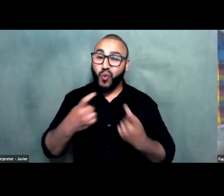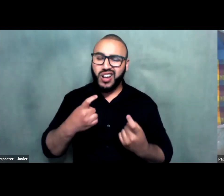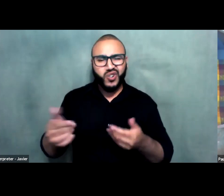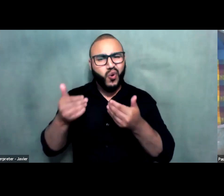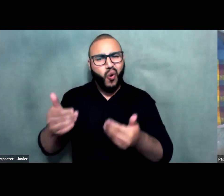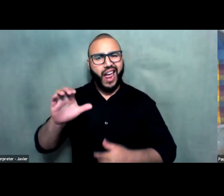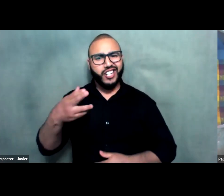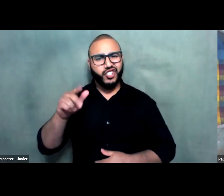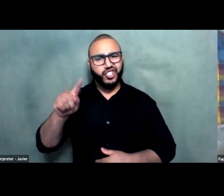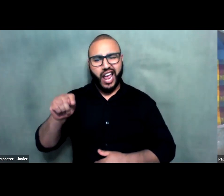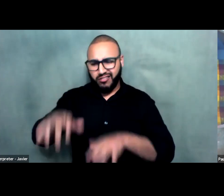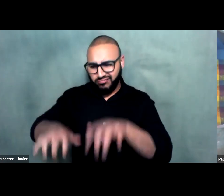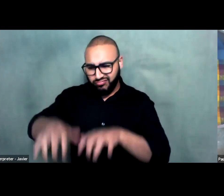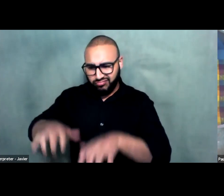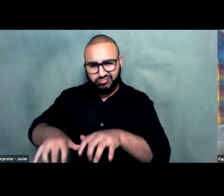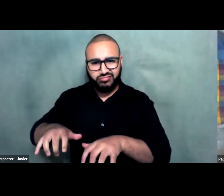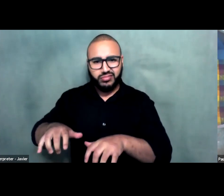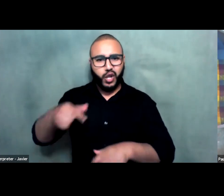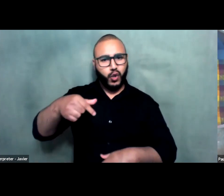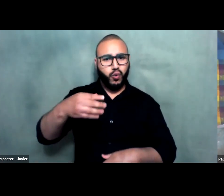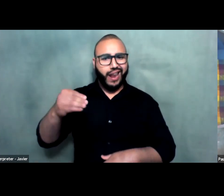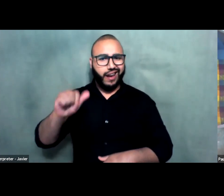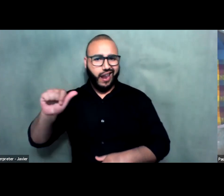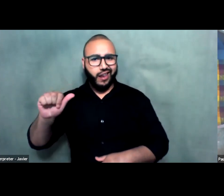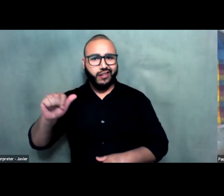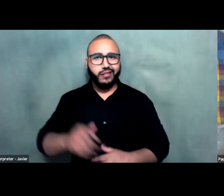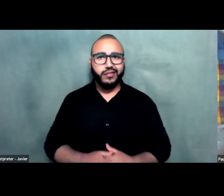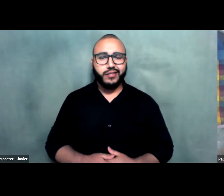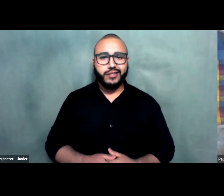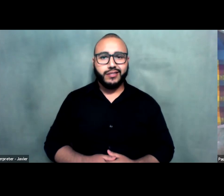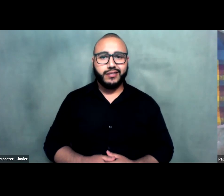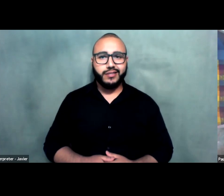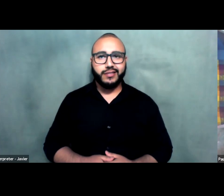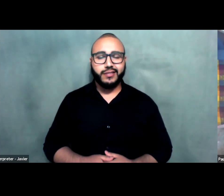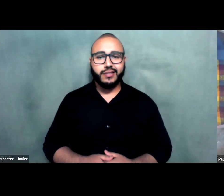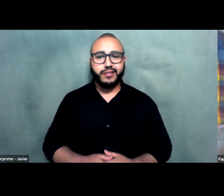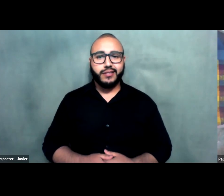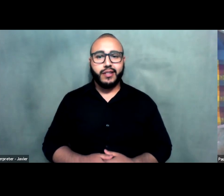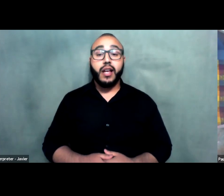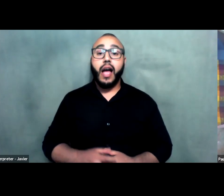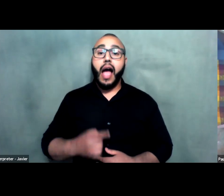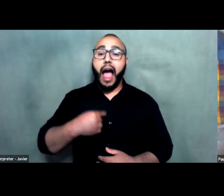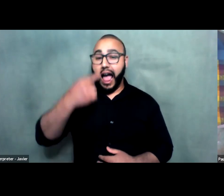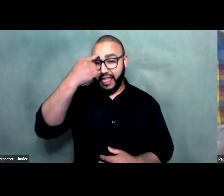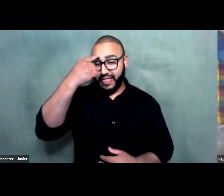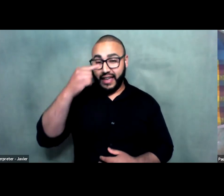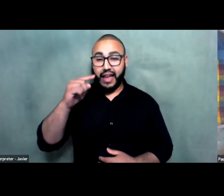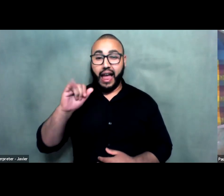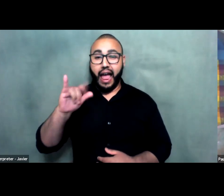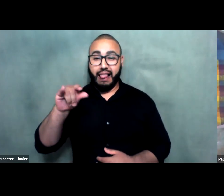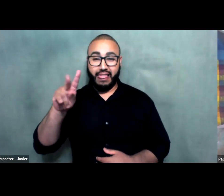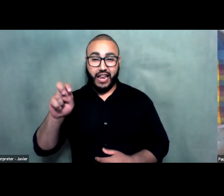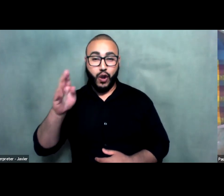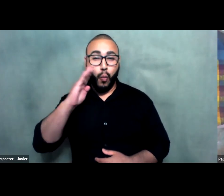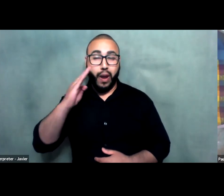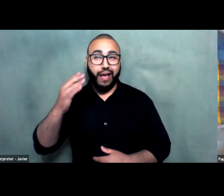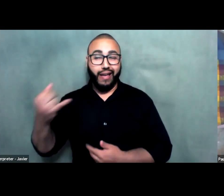that question box there. And I think Nileen is the one who will interrupt me and shut me